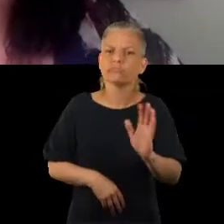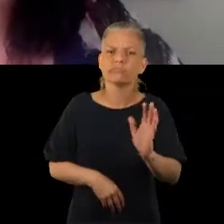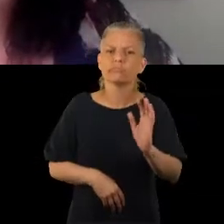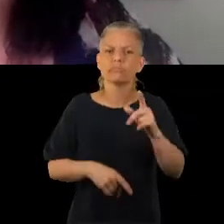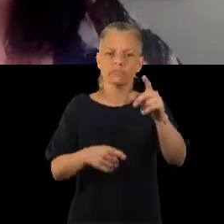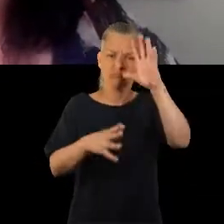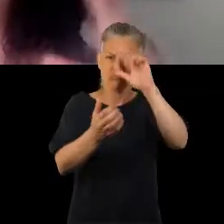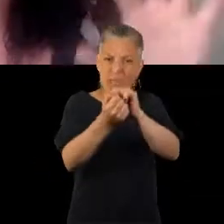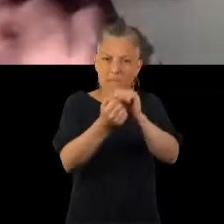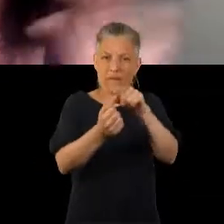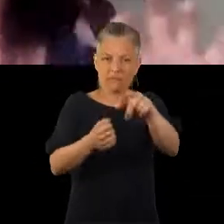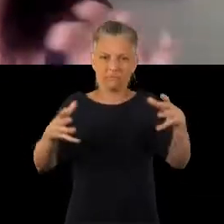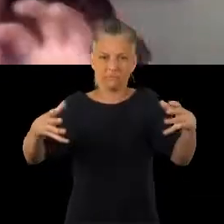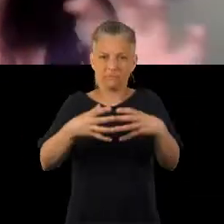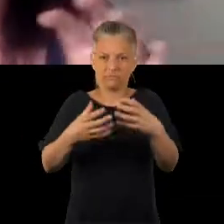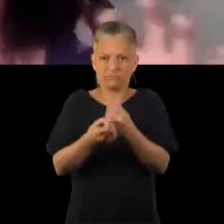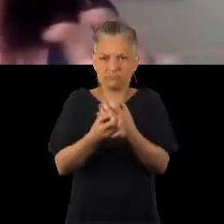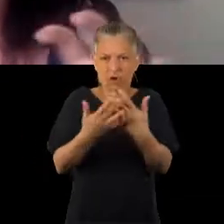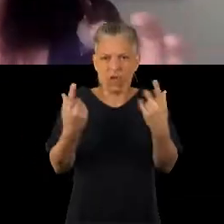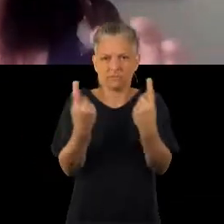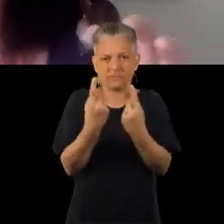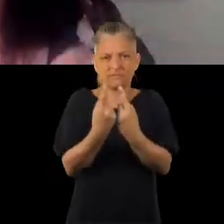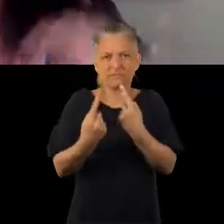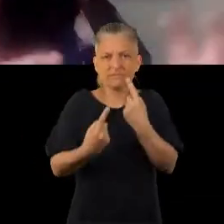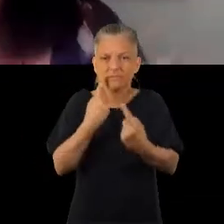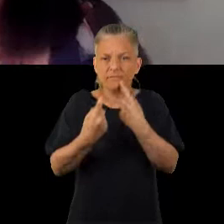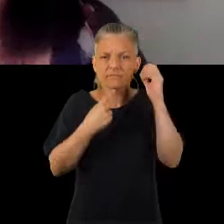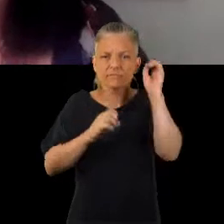learning from peers. Although it can become a bit of an us and them. Why are peers getting